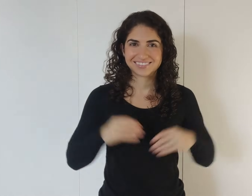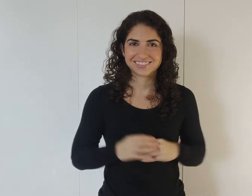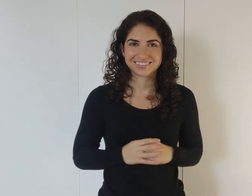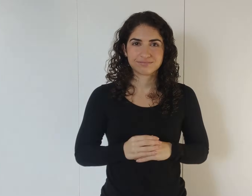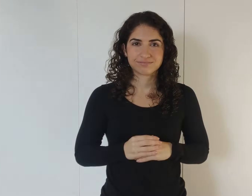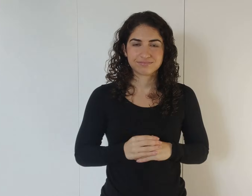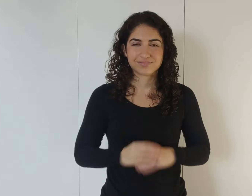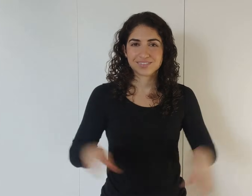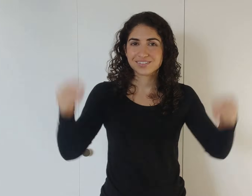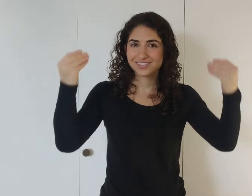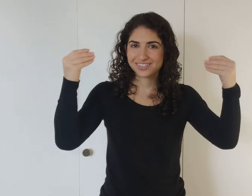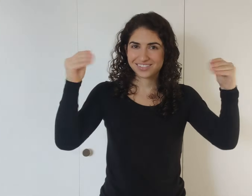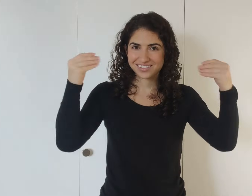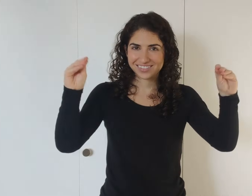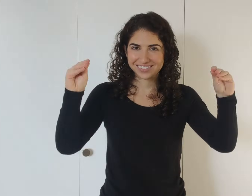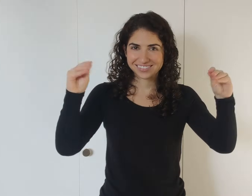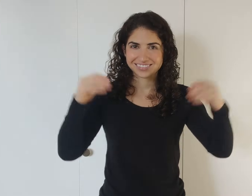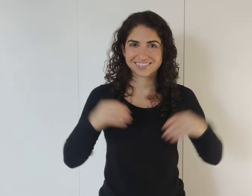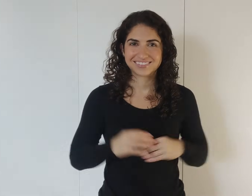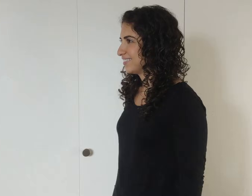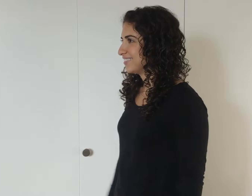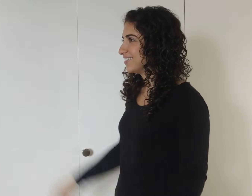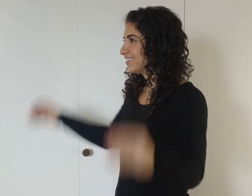STORE